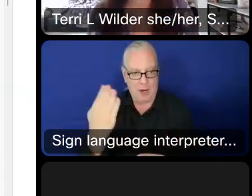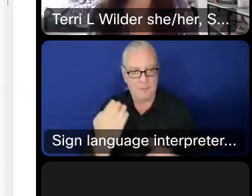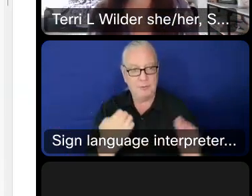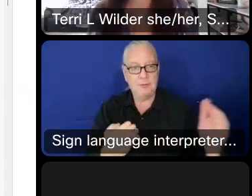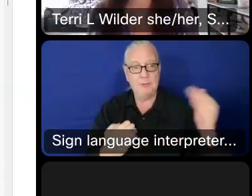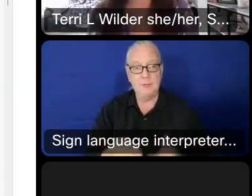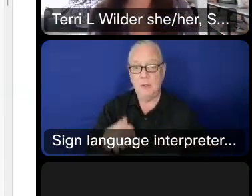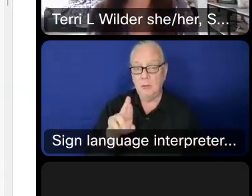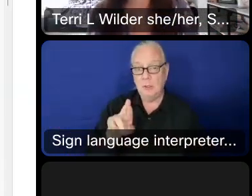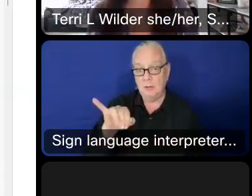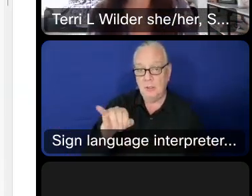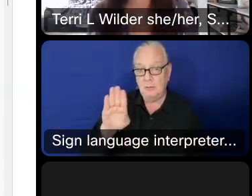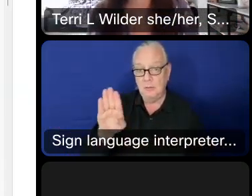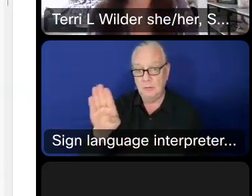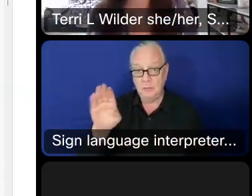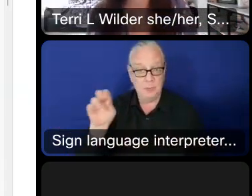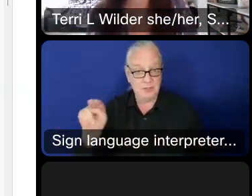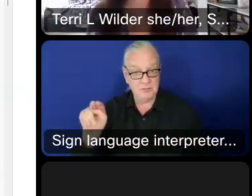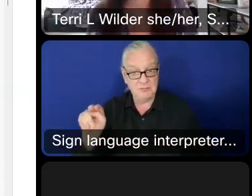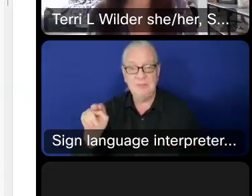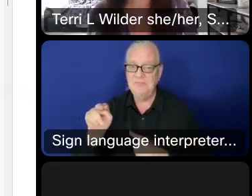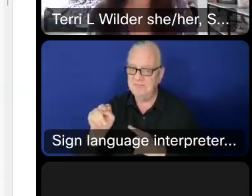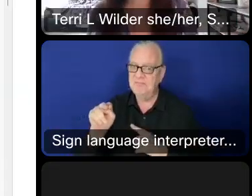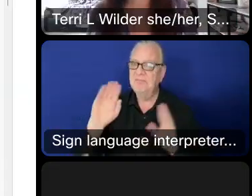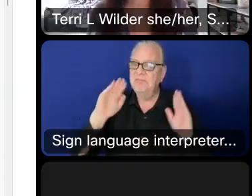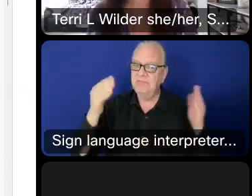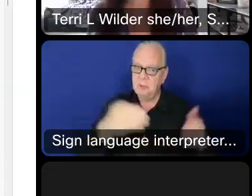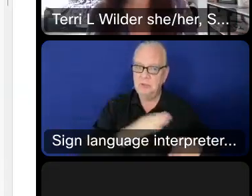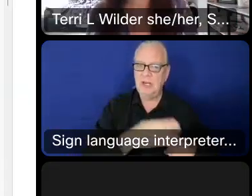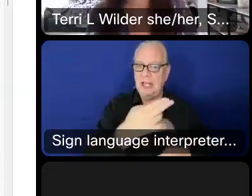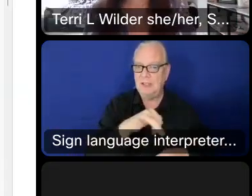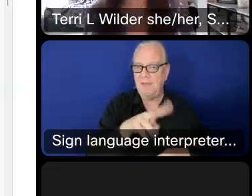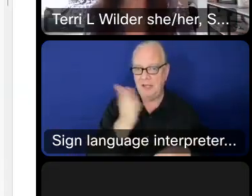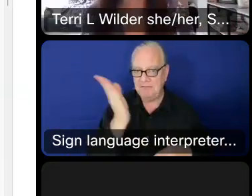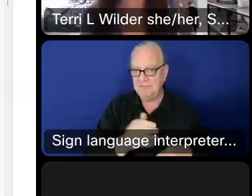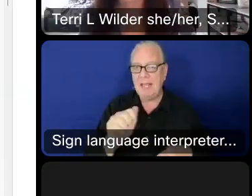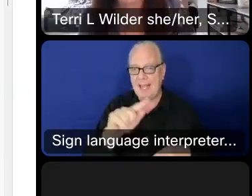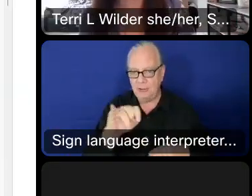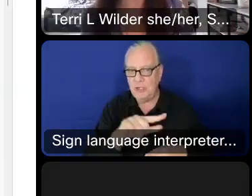a lot of great work around HIV and aging. Let's kick ASS,